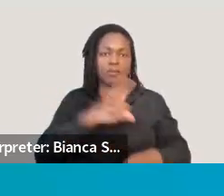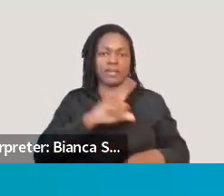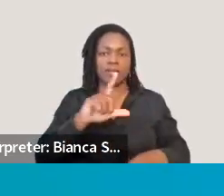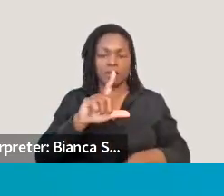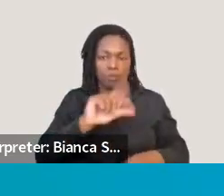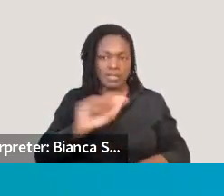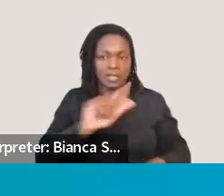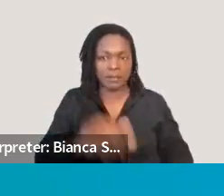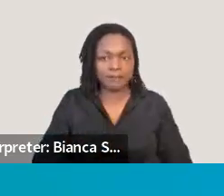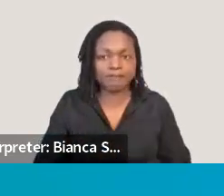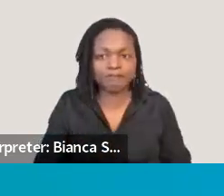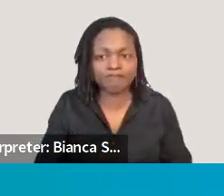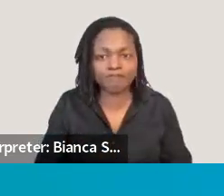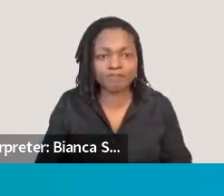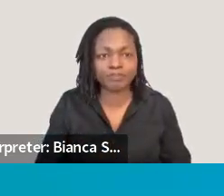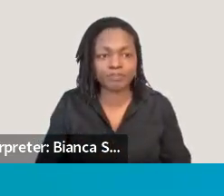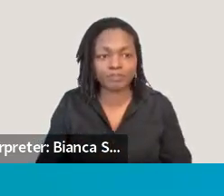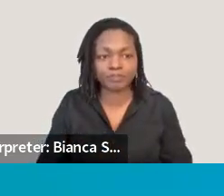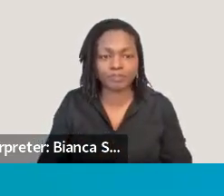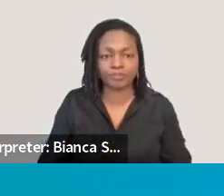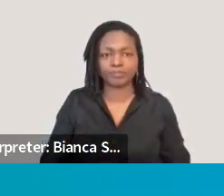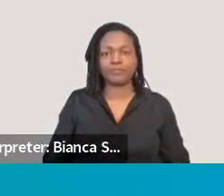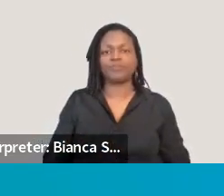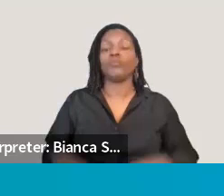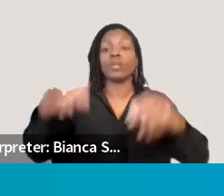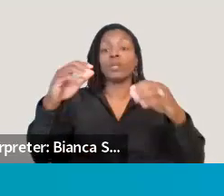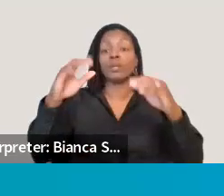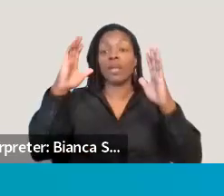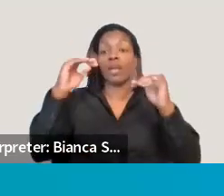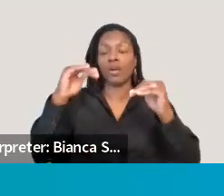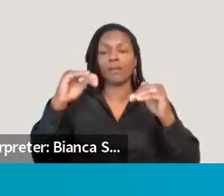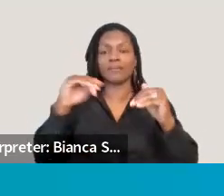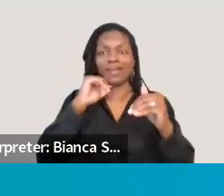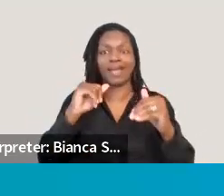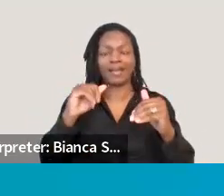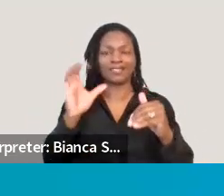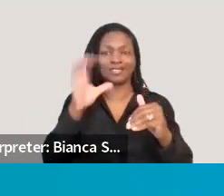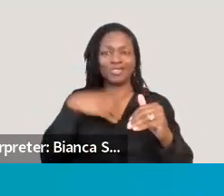Alright, now hope that didn't come across. Little weird with me kind of reading on top of it.